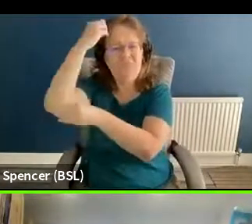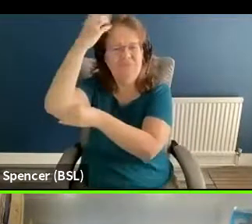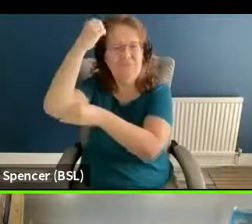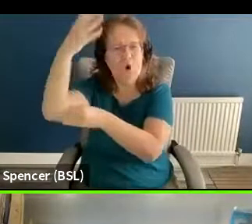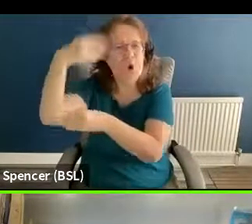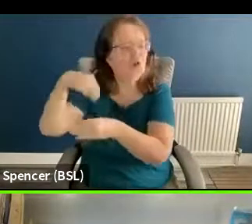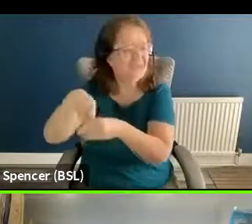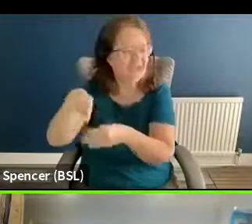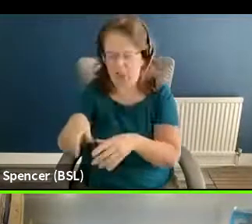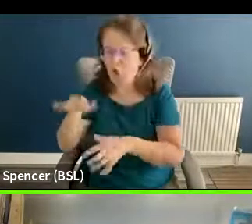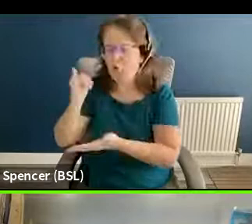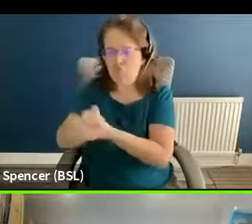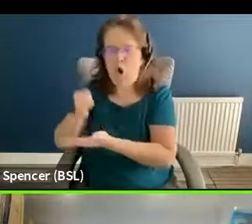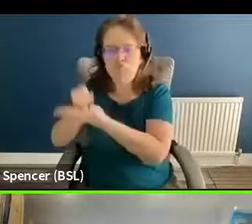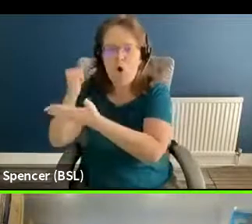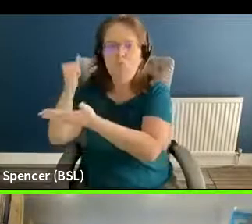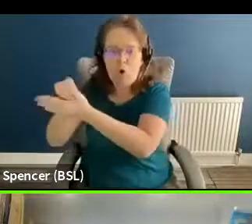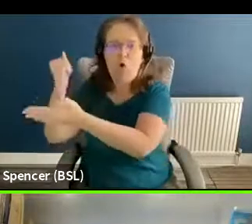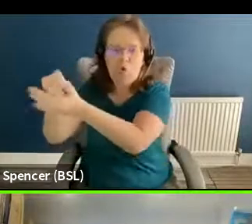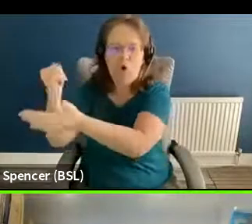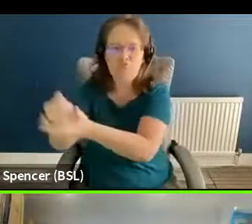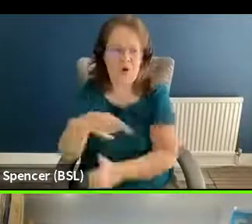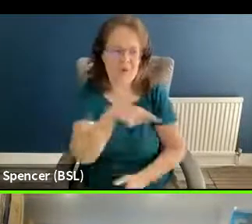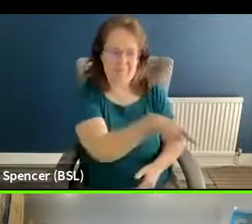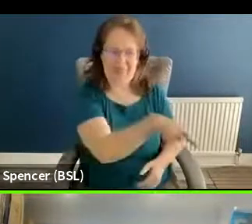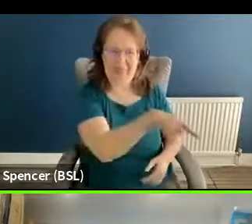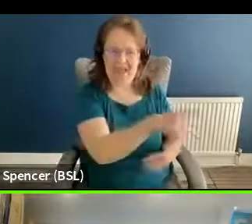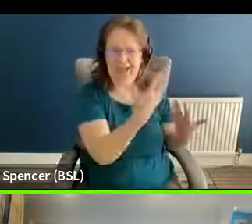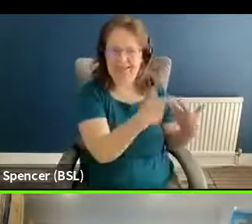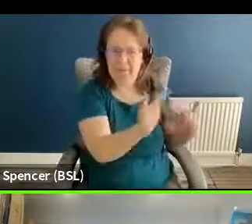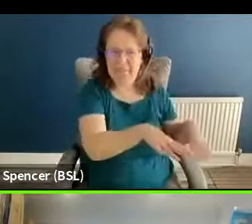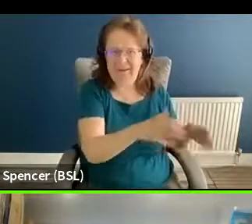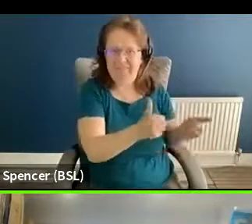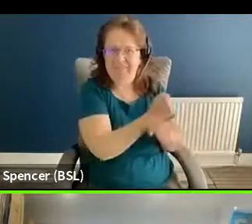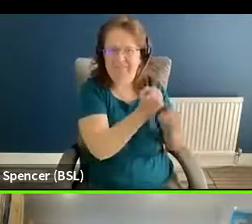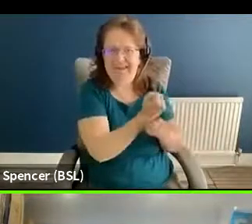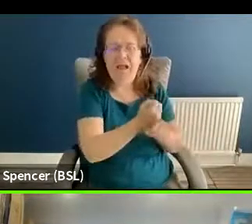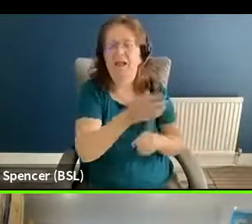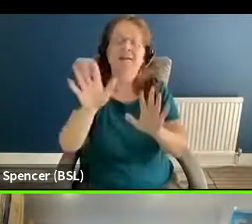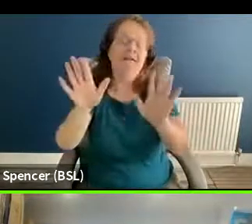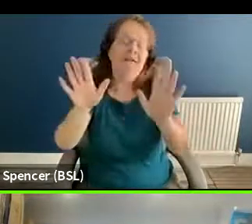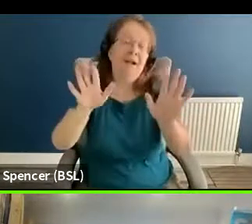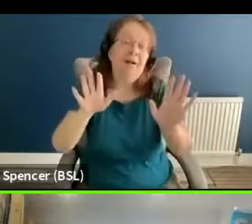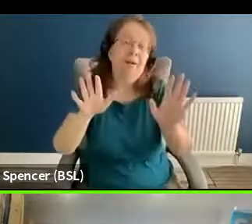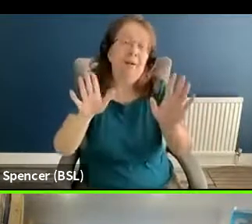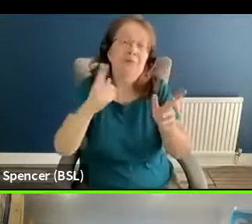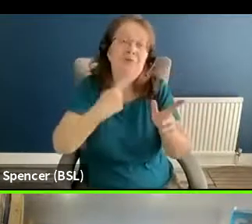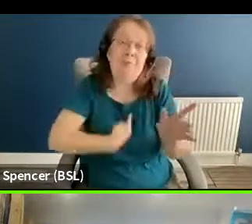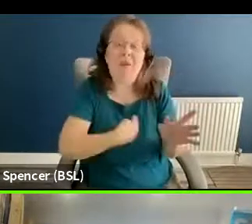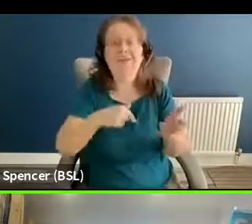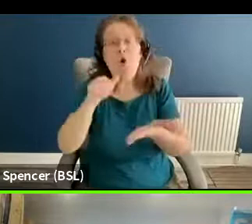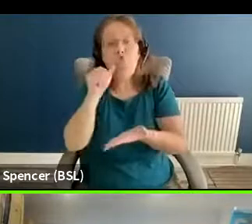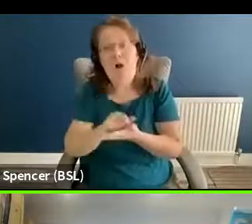wrong. Again, realistic. There's probably no right answer. And I'd say it probably depends